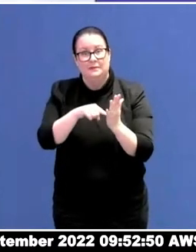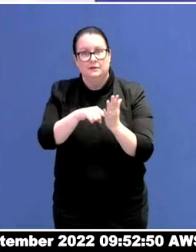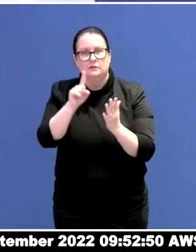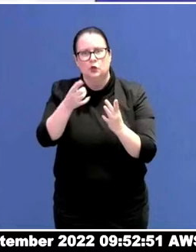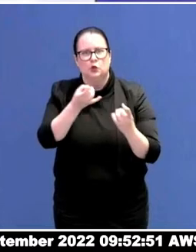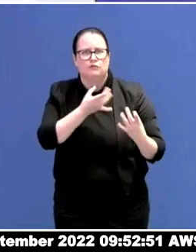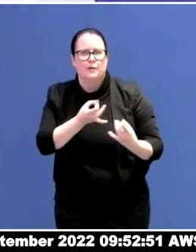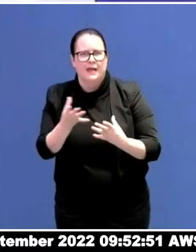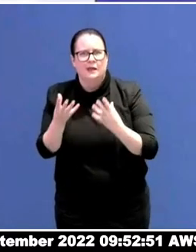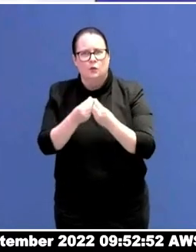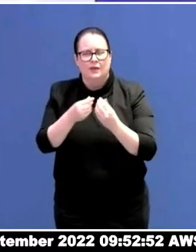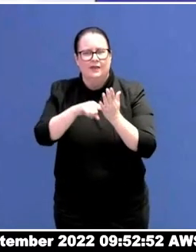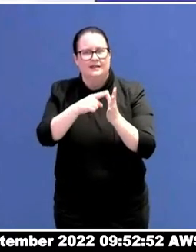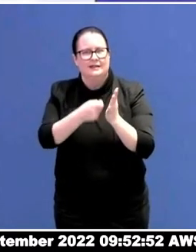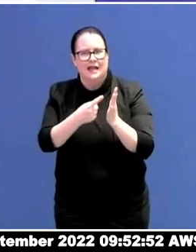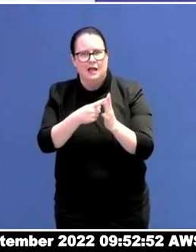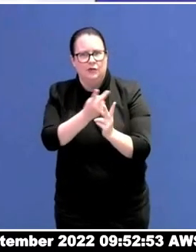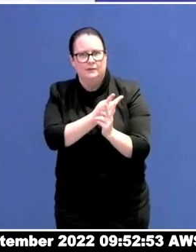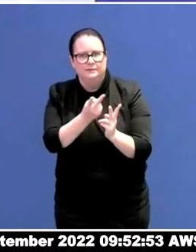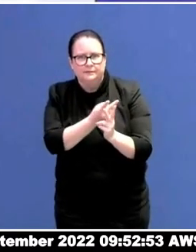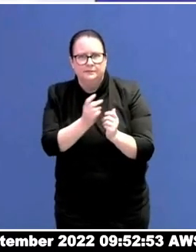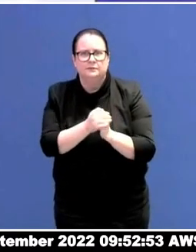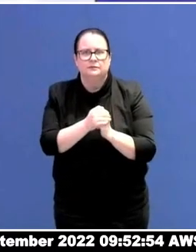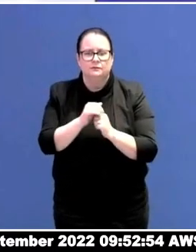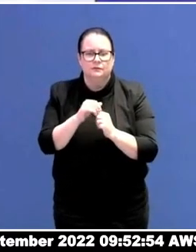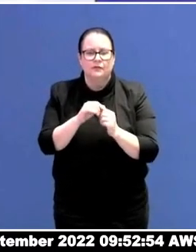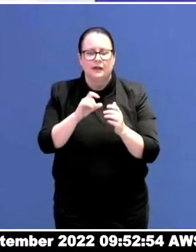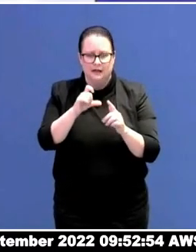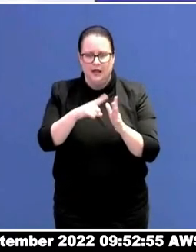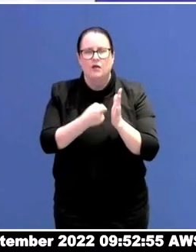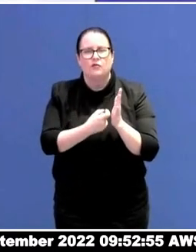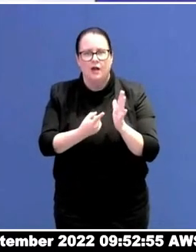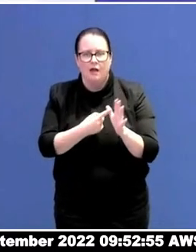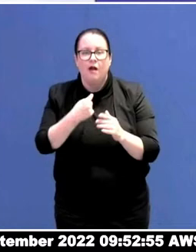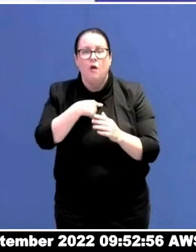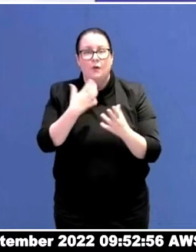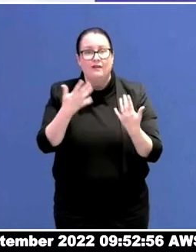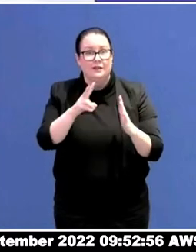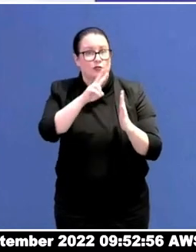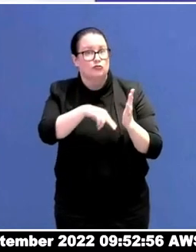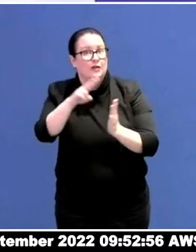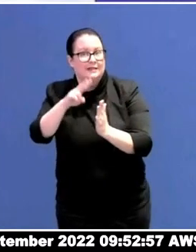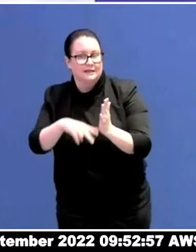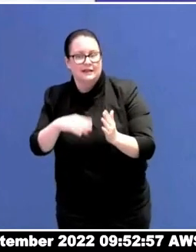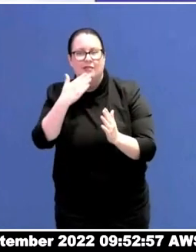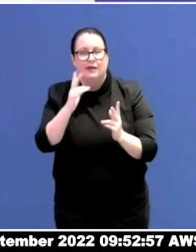with Kara. We have that statement and of course we have read it, and thank you too for coming to the Royal Commission to give evidence.